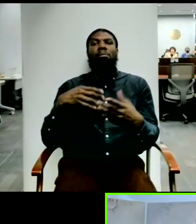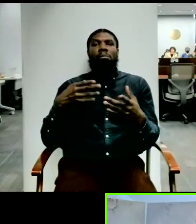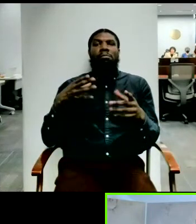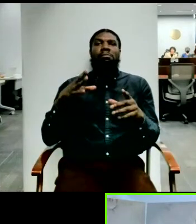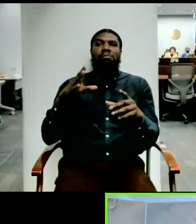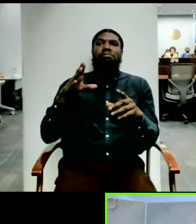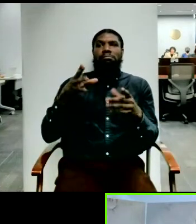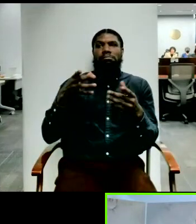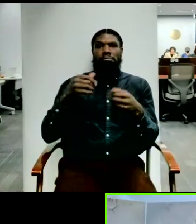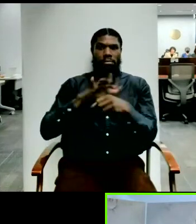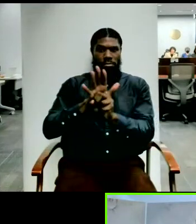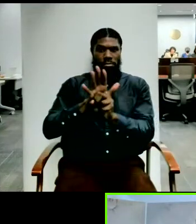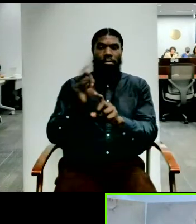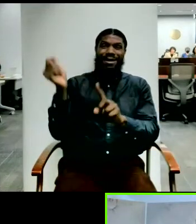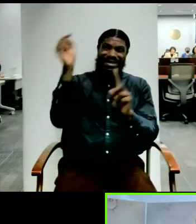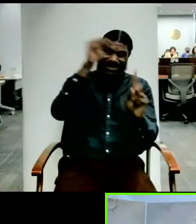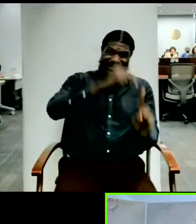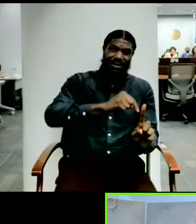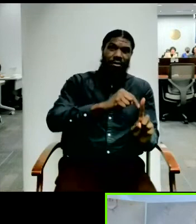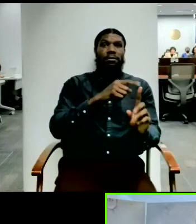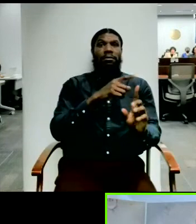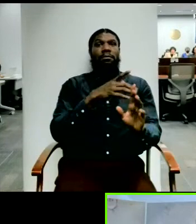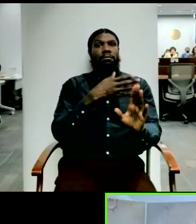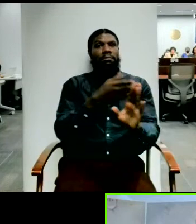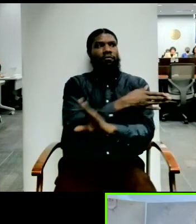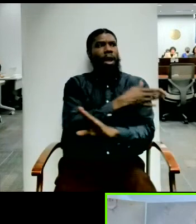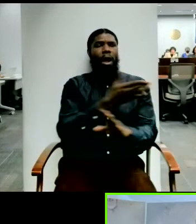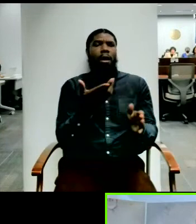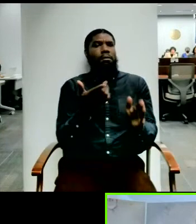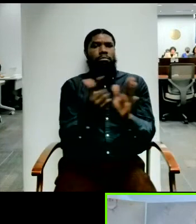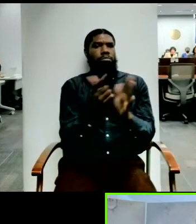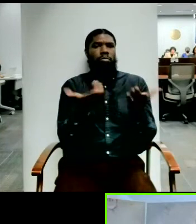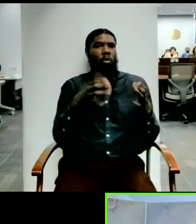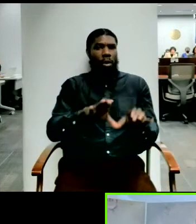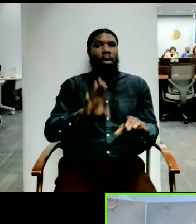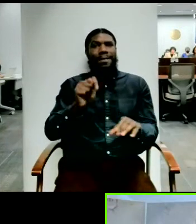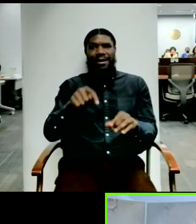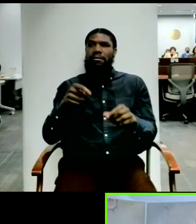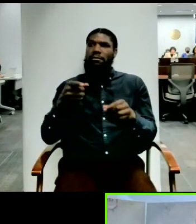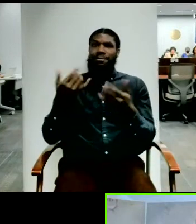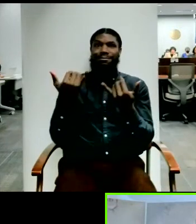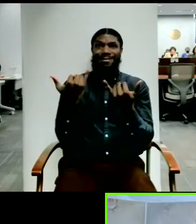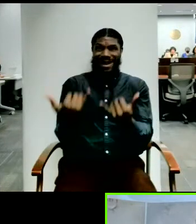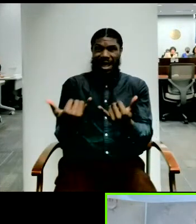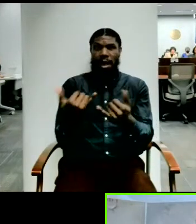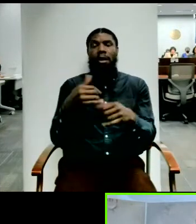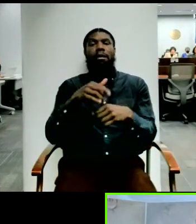We now know that is not true, that you can do the jobs. And so the legal analysis has